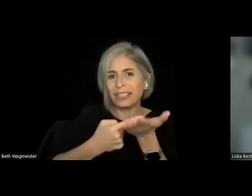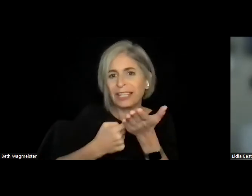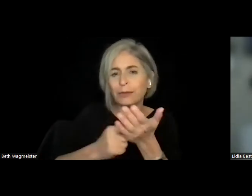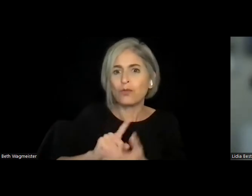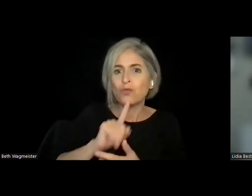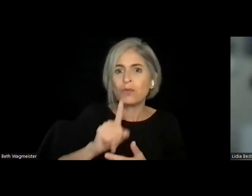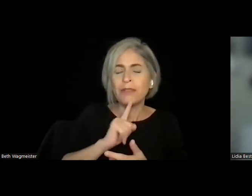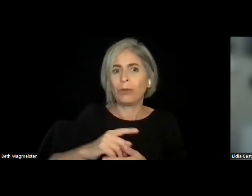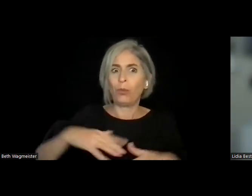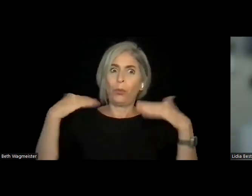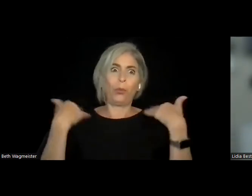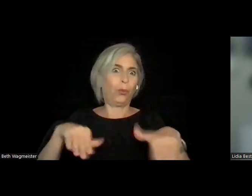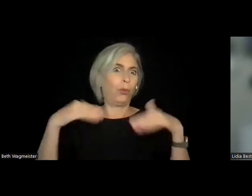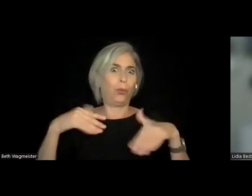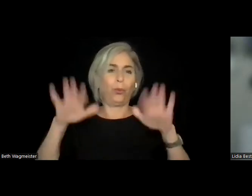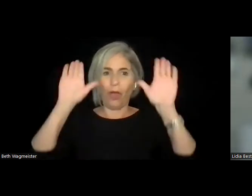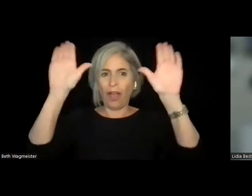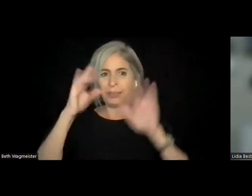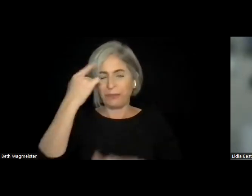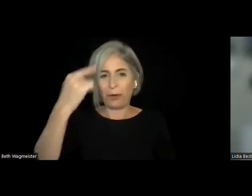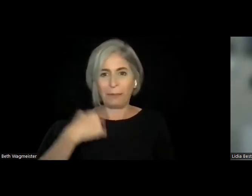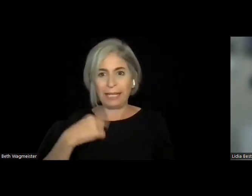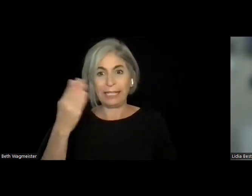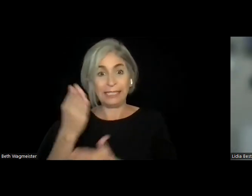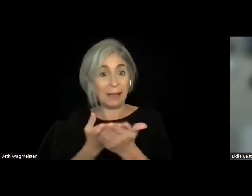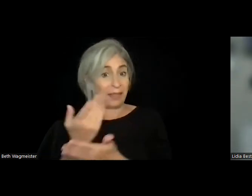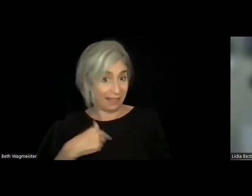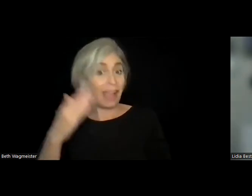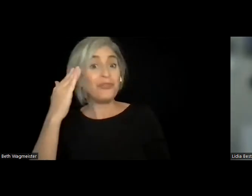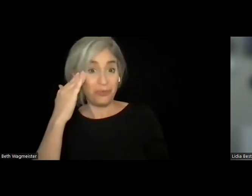, a cochlear implant. So listening to all of the discussions